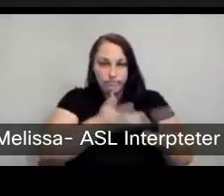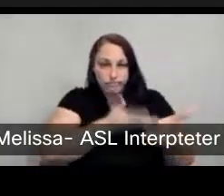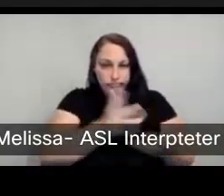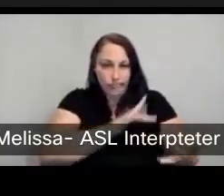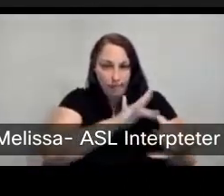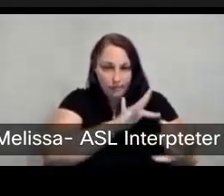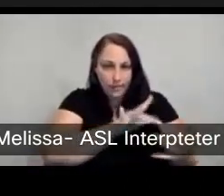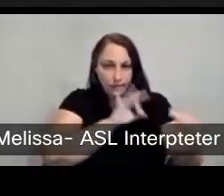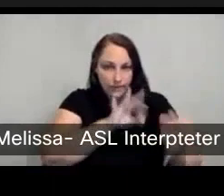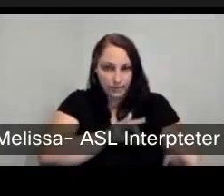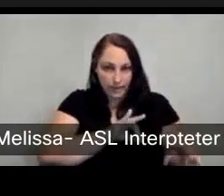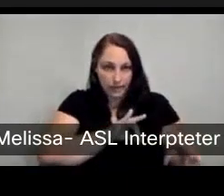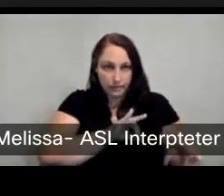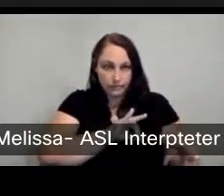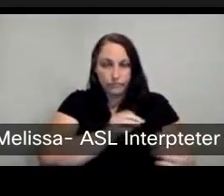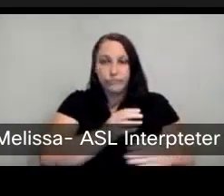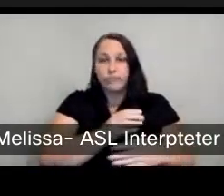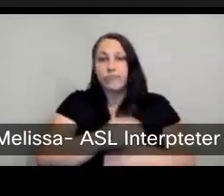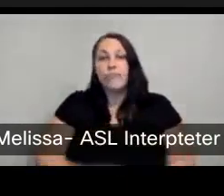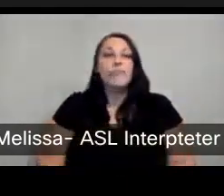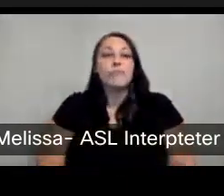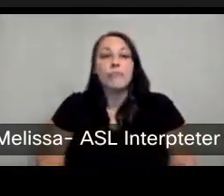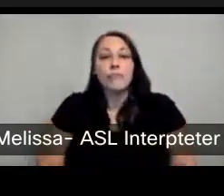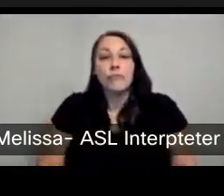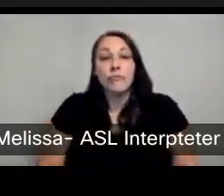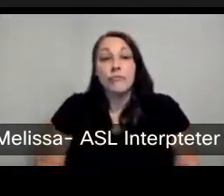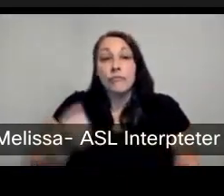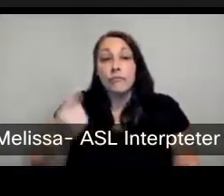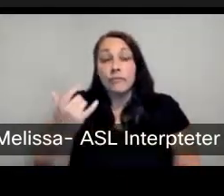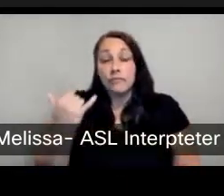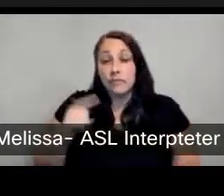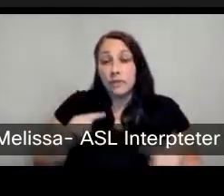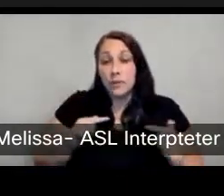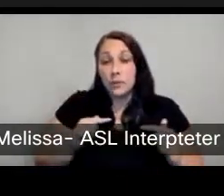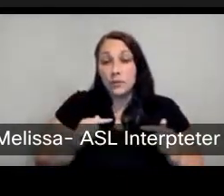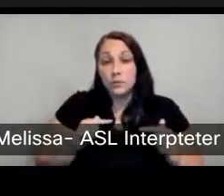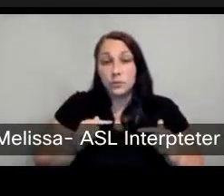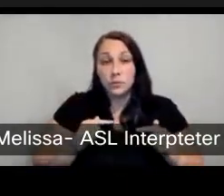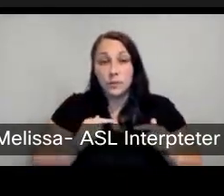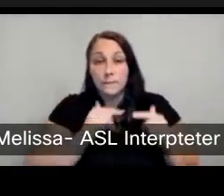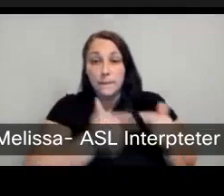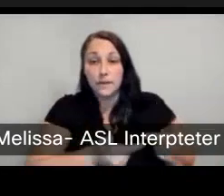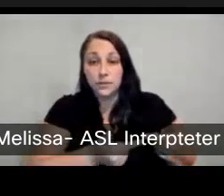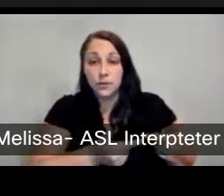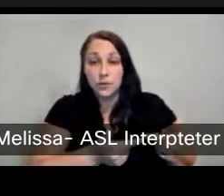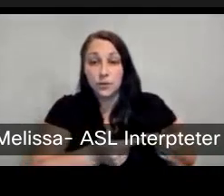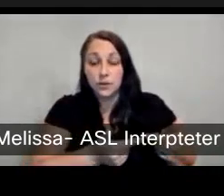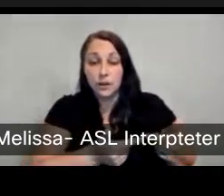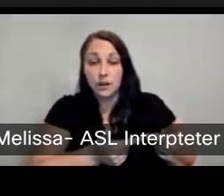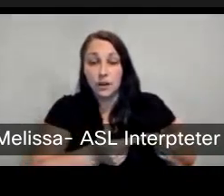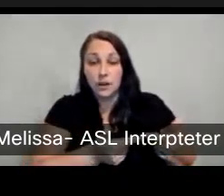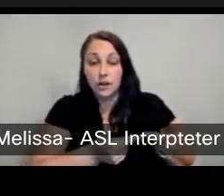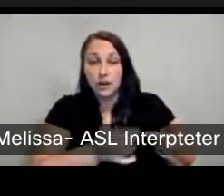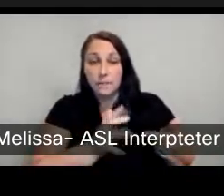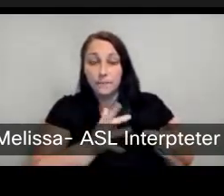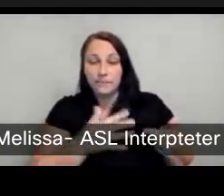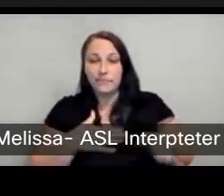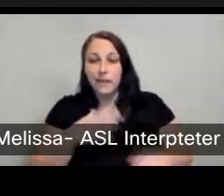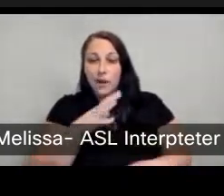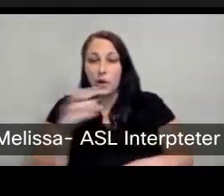um with this said I'm gonna uh pass on um the uh to my colleague Jared